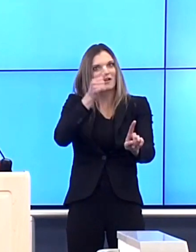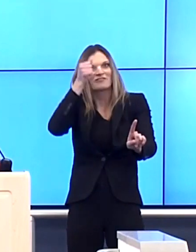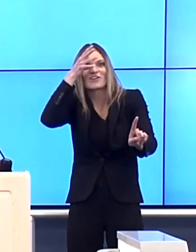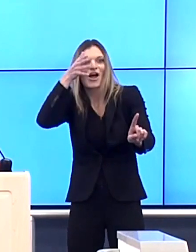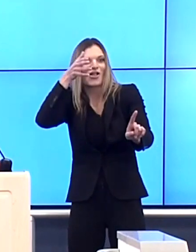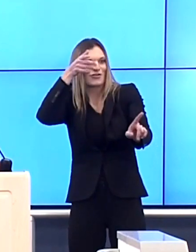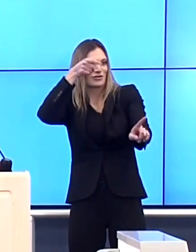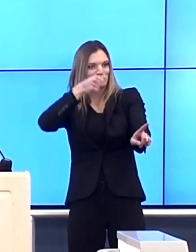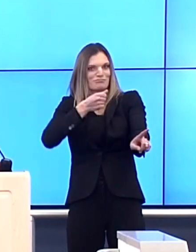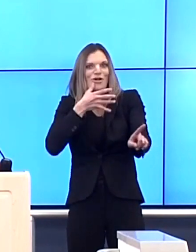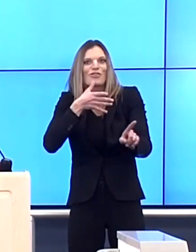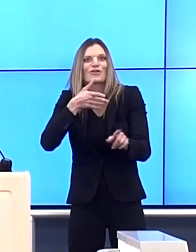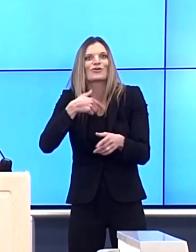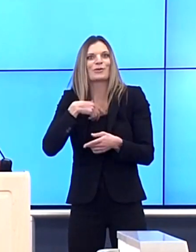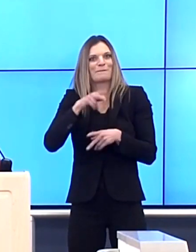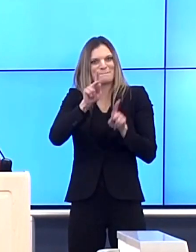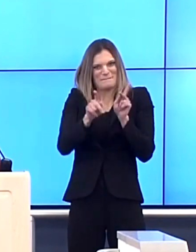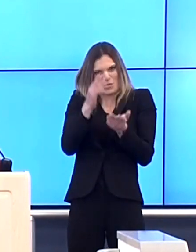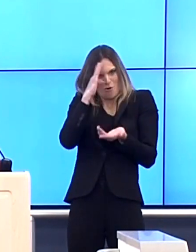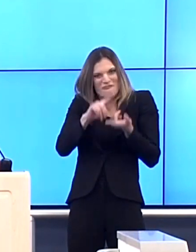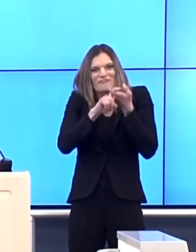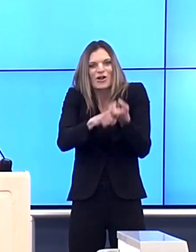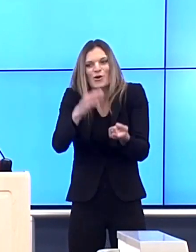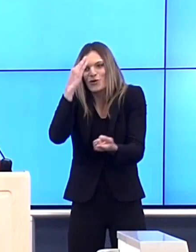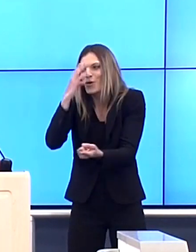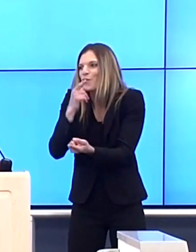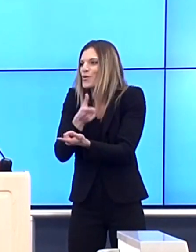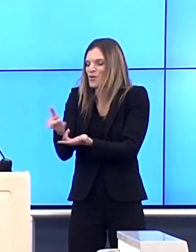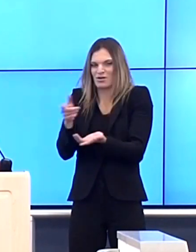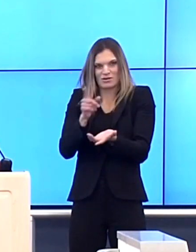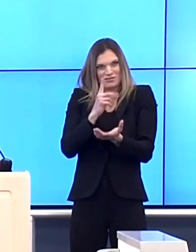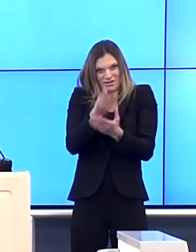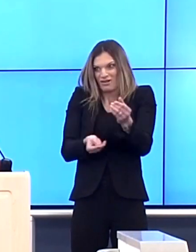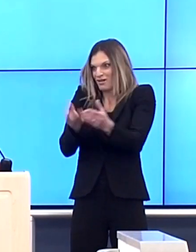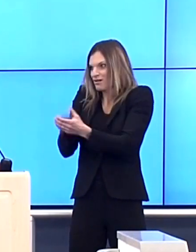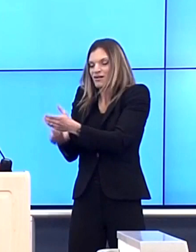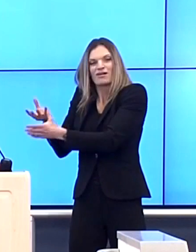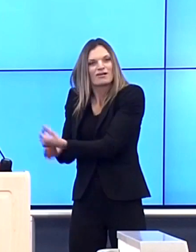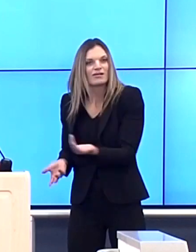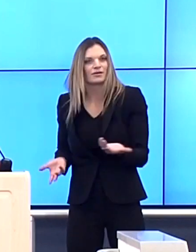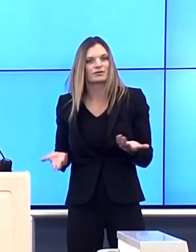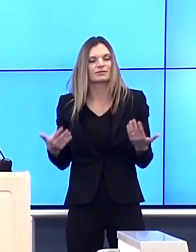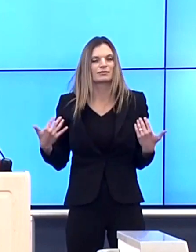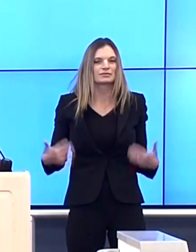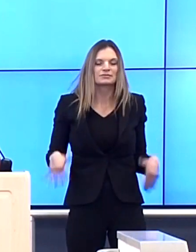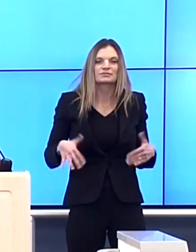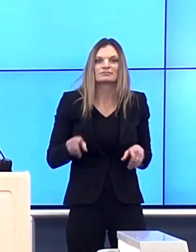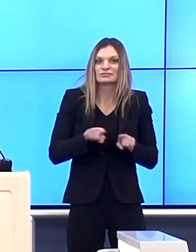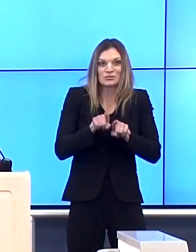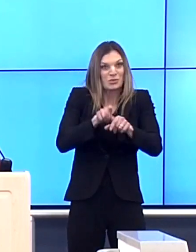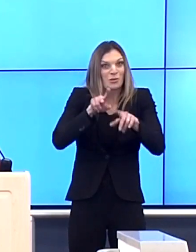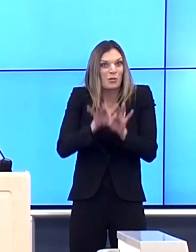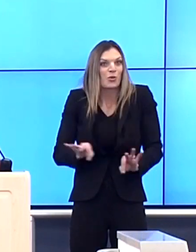PEOPLE WHO ARE MOTHERS AND FATHERS, GRANDPARENTS, SISTERS, FATHERS, GRANDPARENTS, SISTERS, BROTHERS, PEOPLE’S CHILDREN. BROTHERS, PEOPLE’S CHILDREN. IT’S ABOUT PROTECTING OUR